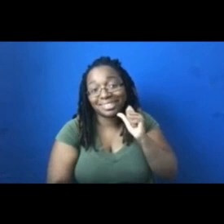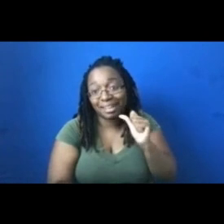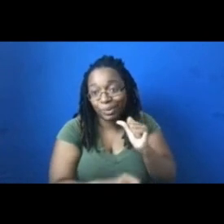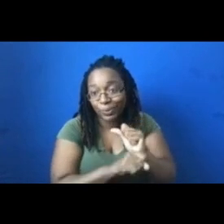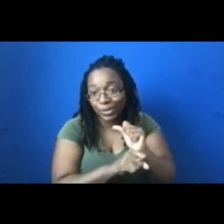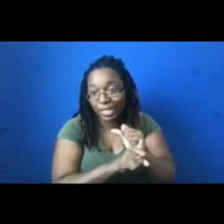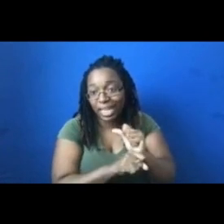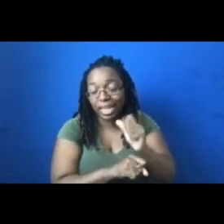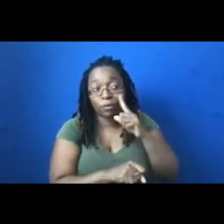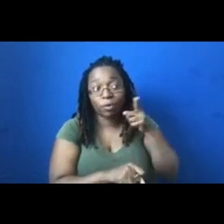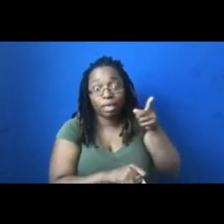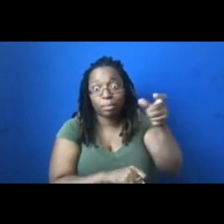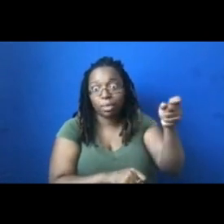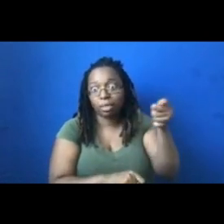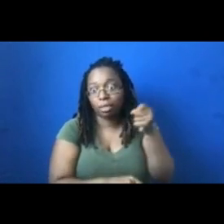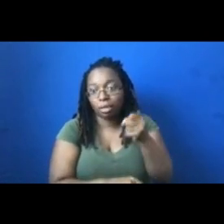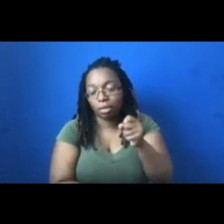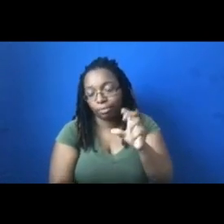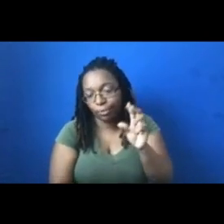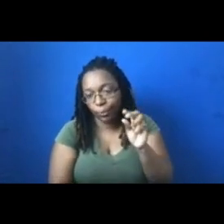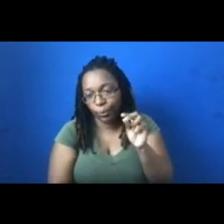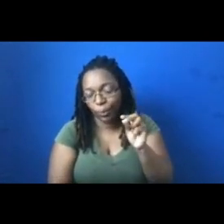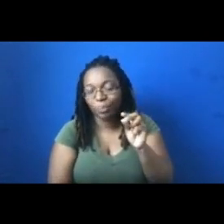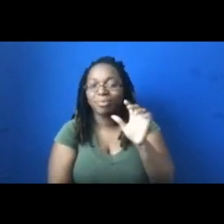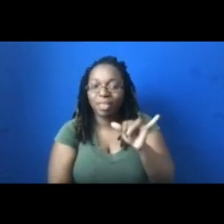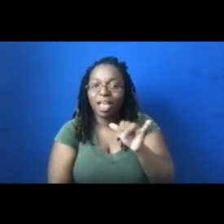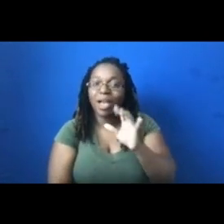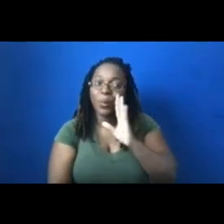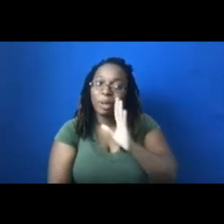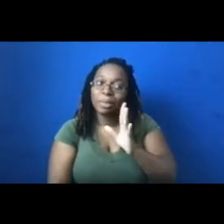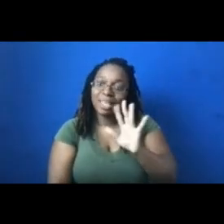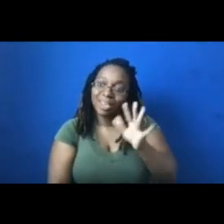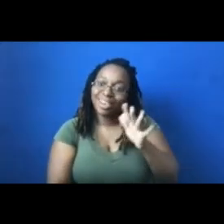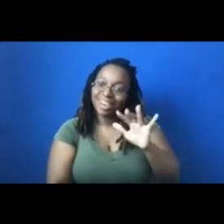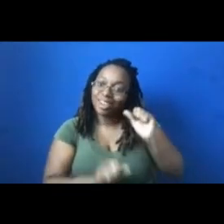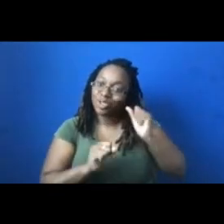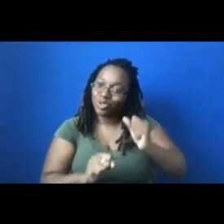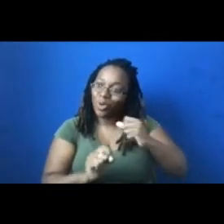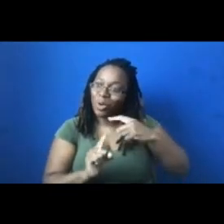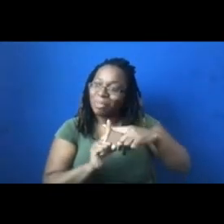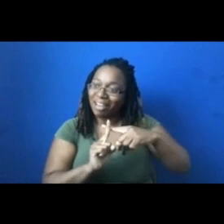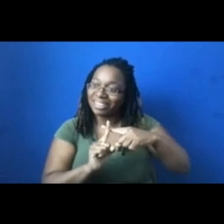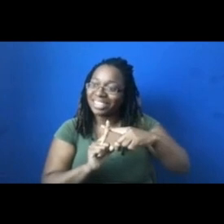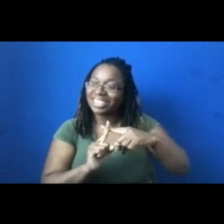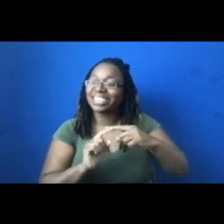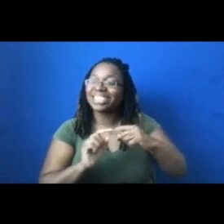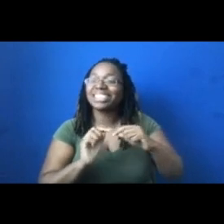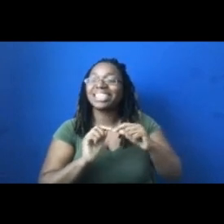the workforce. That would be a strong plus. But taking someone